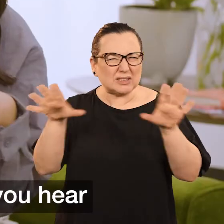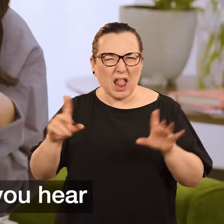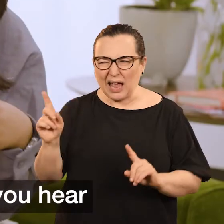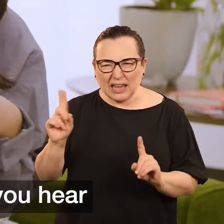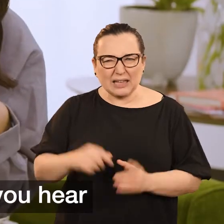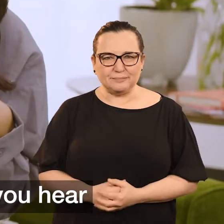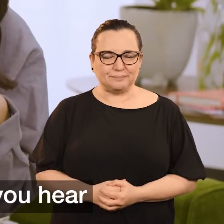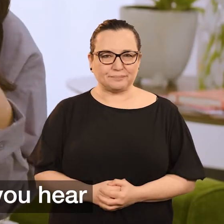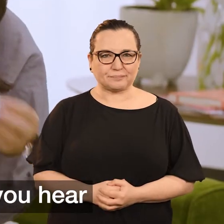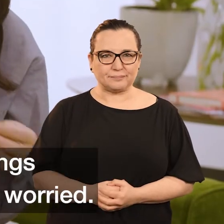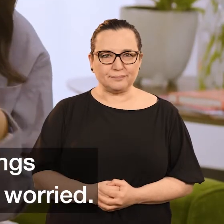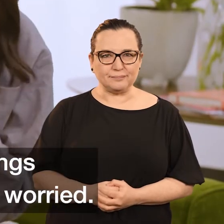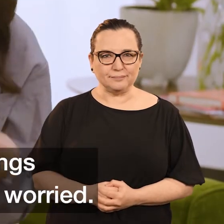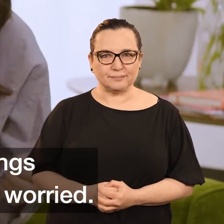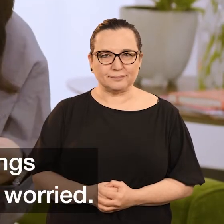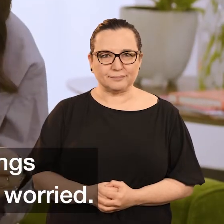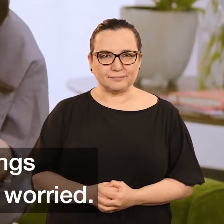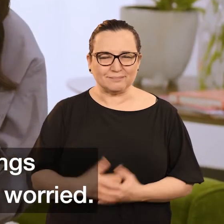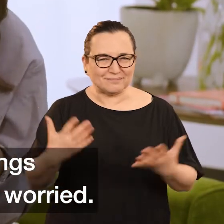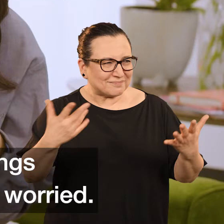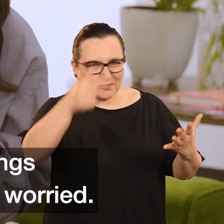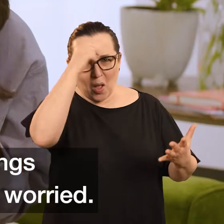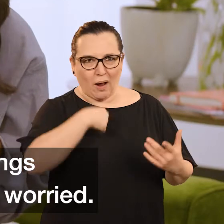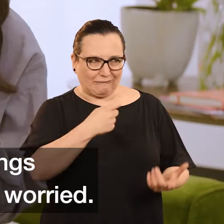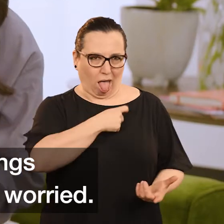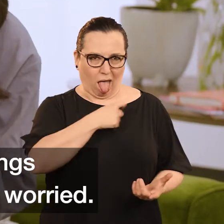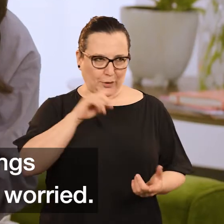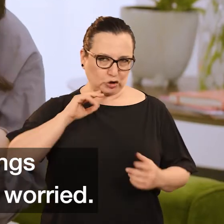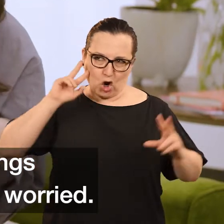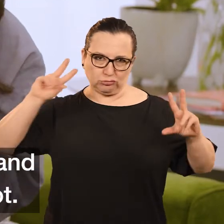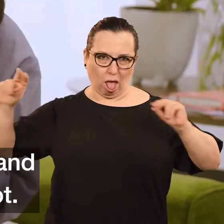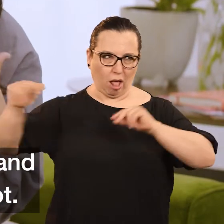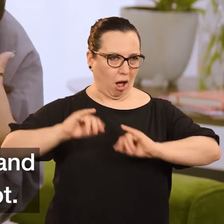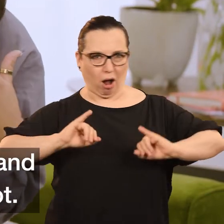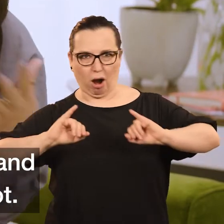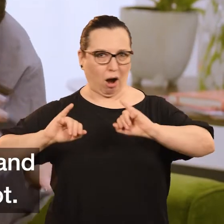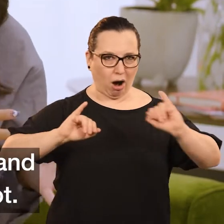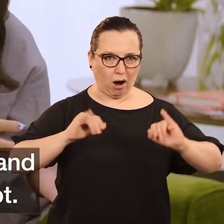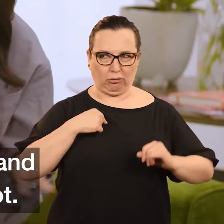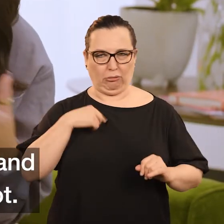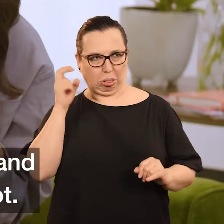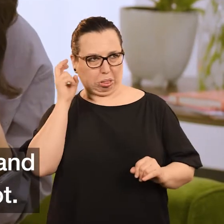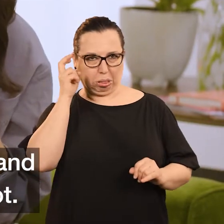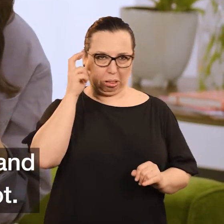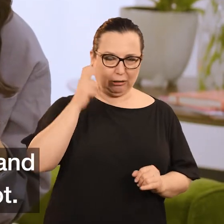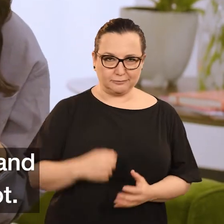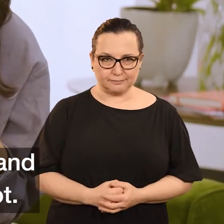You're always a bit scared because you hear those misconceptions about things from other people and you're always worried. I think one, it's embarrassment and whether it's going to hurt or not.